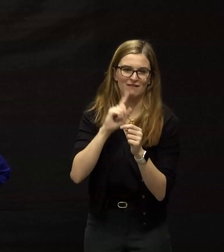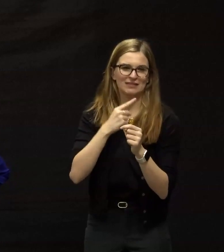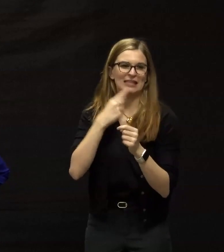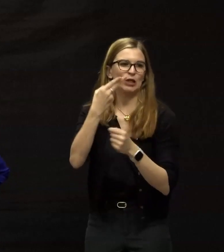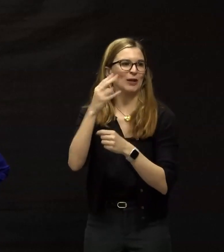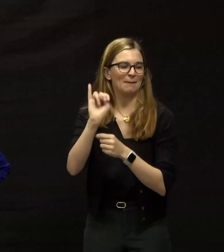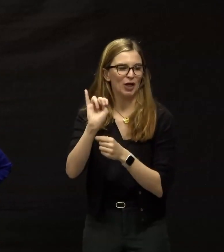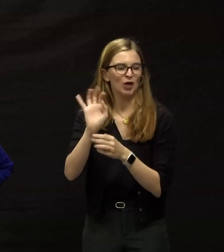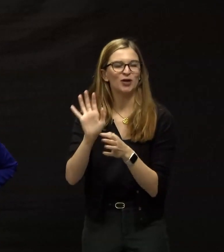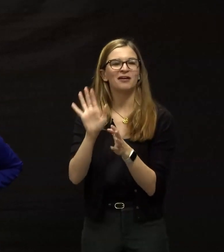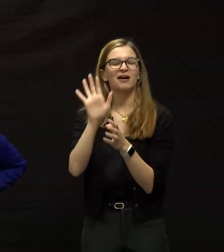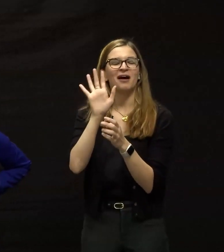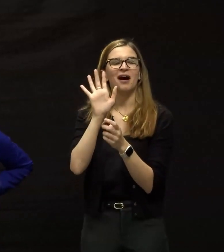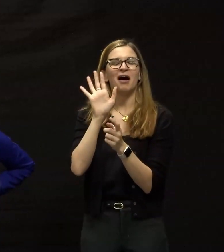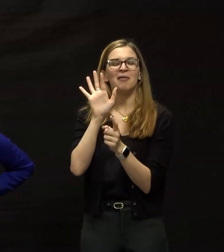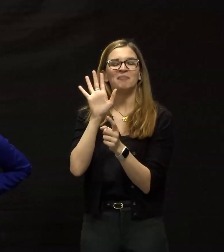they didn't use the word deaf, hearing impaired.